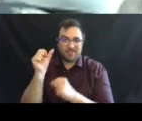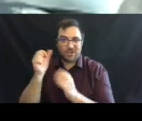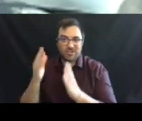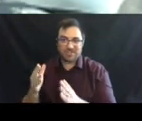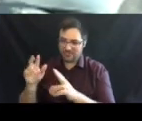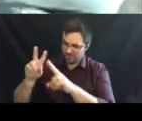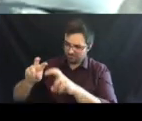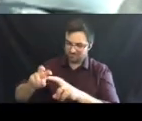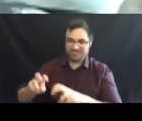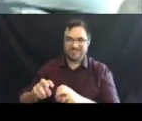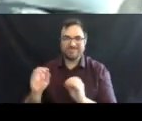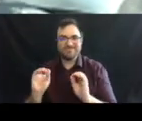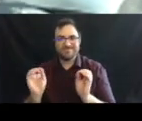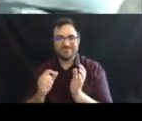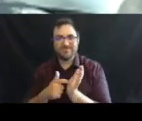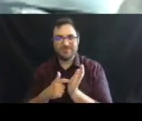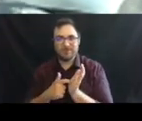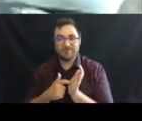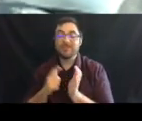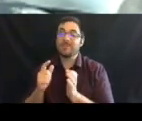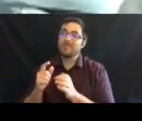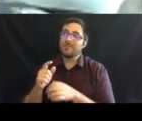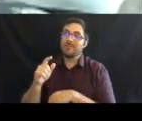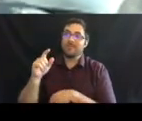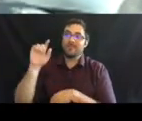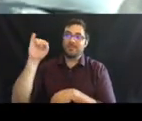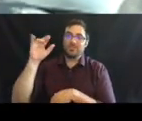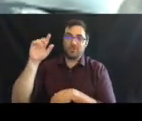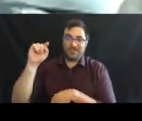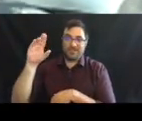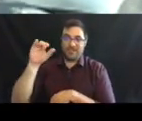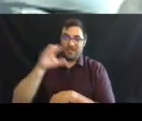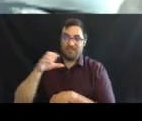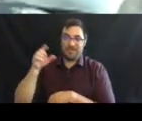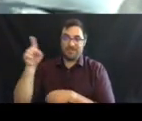eval. The joint committee recommends that a subpopulation of infants who have risk factors